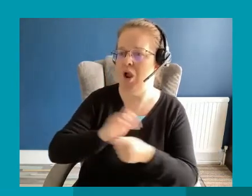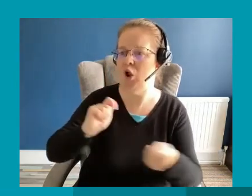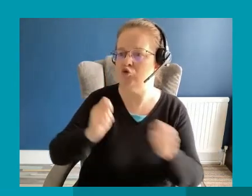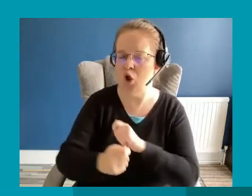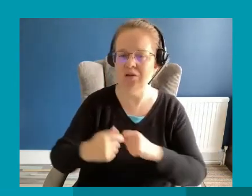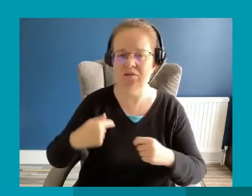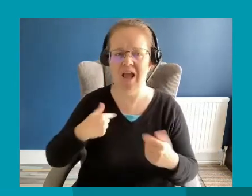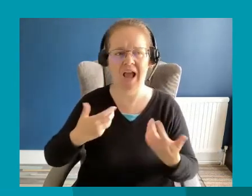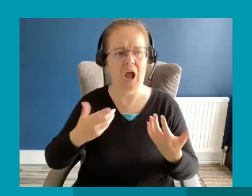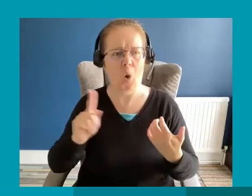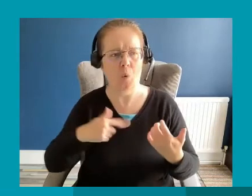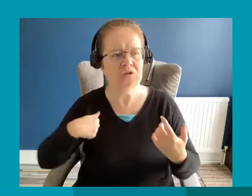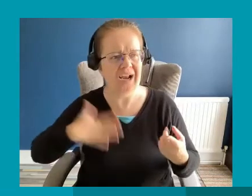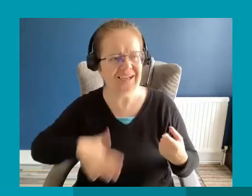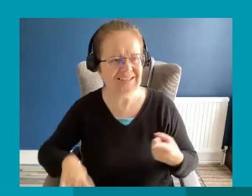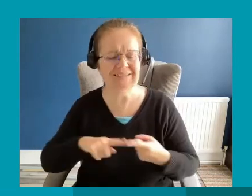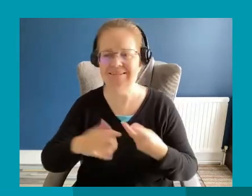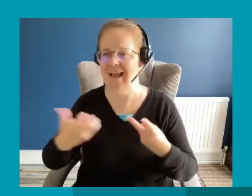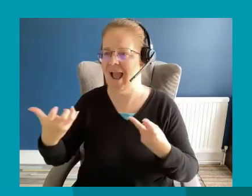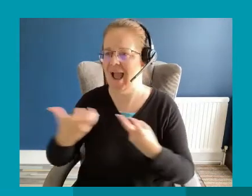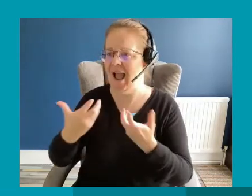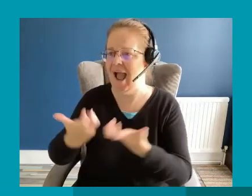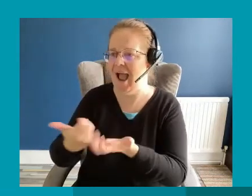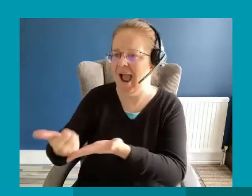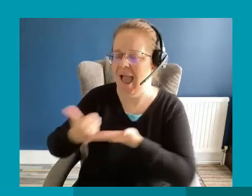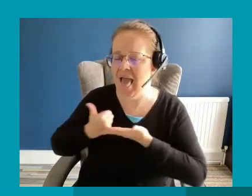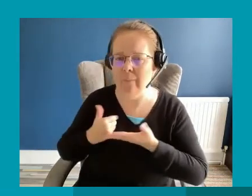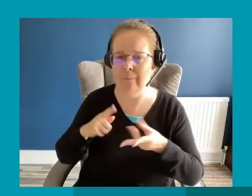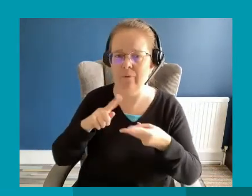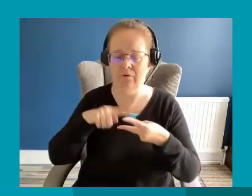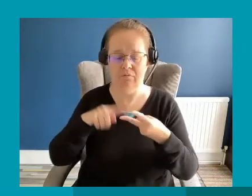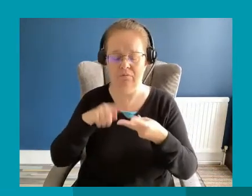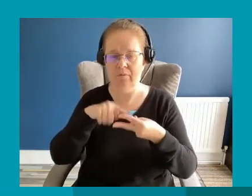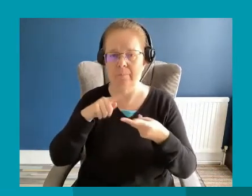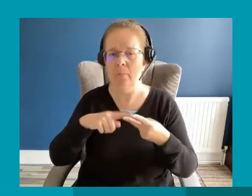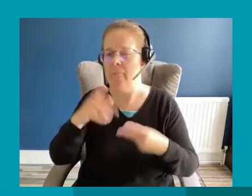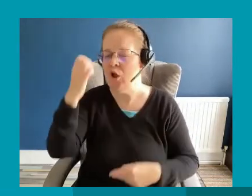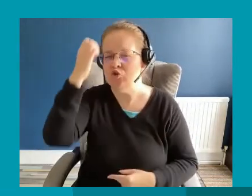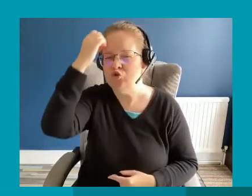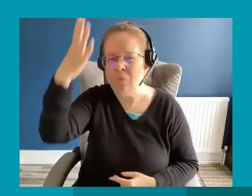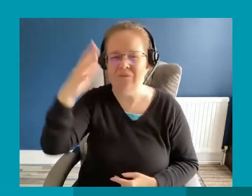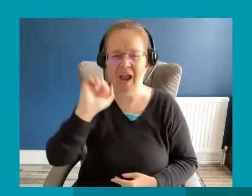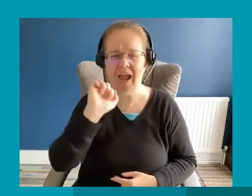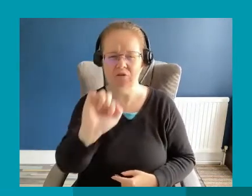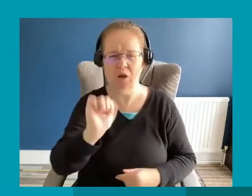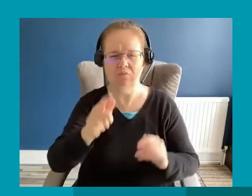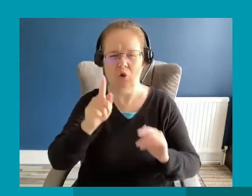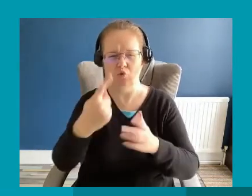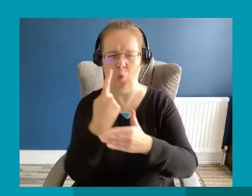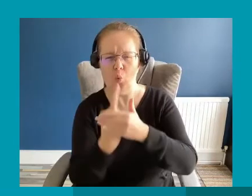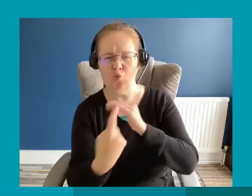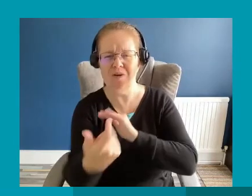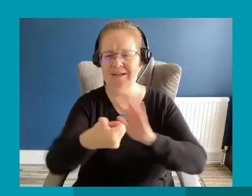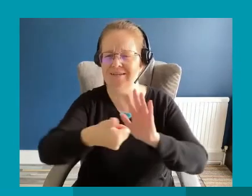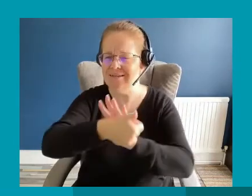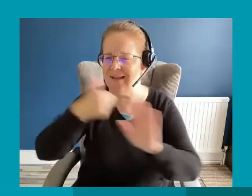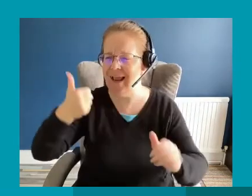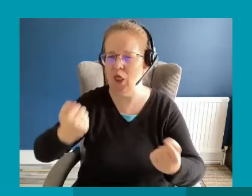How will it help you? Don't forget to bring your unique skills and strengths and talents to the table always.